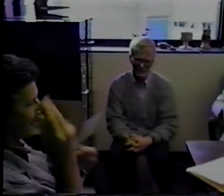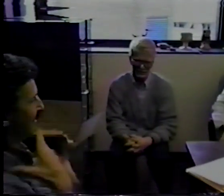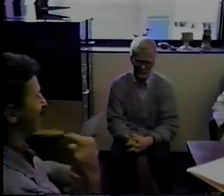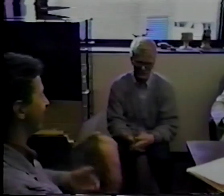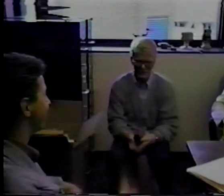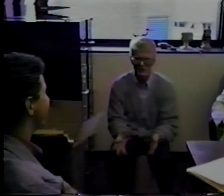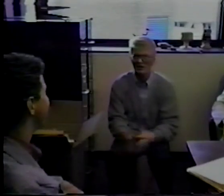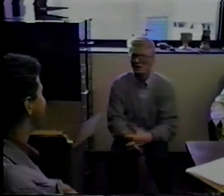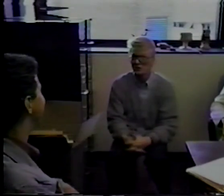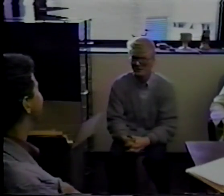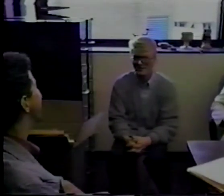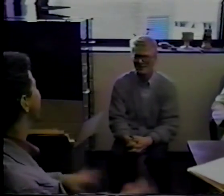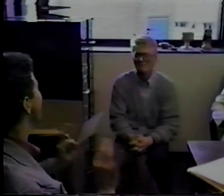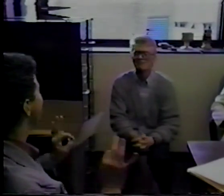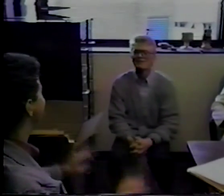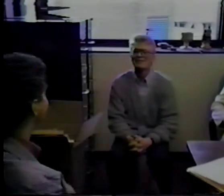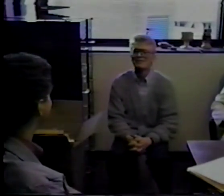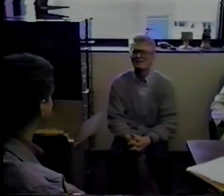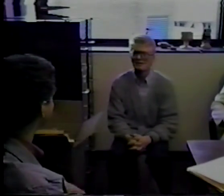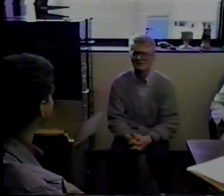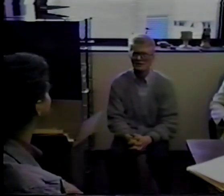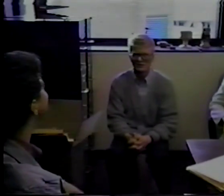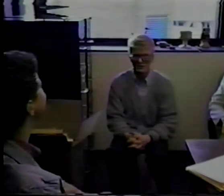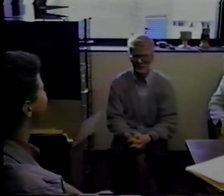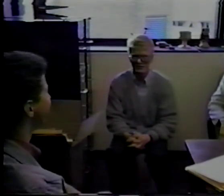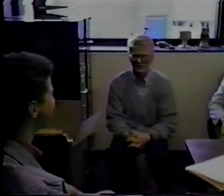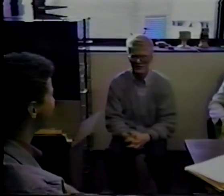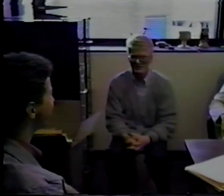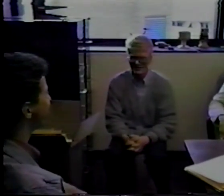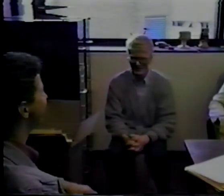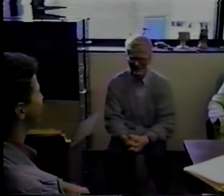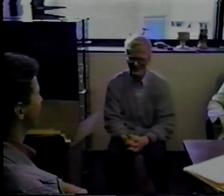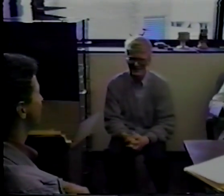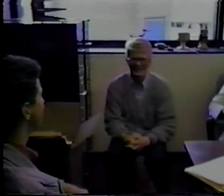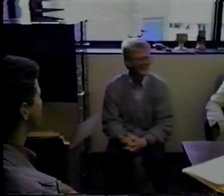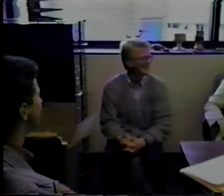Thank you so much. And thank you, Cindy. for letting me use your phone.